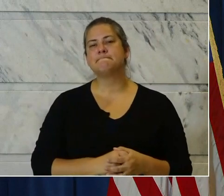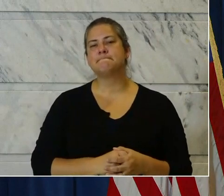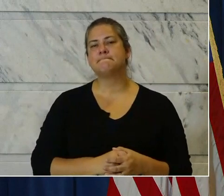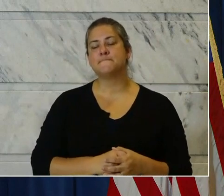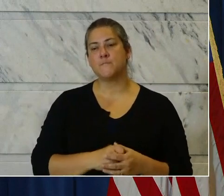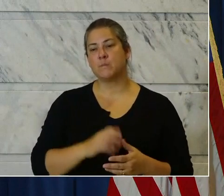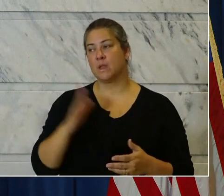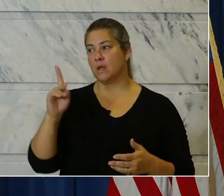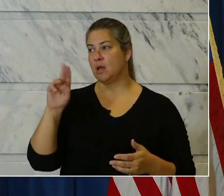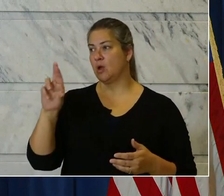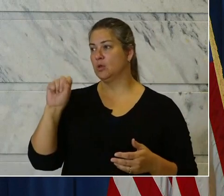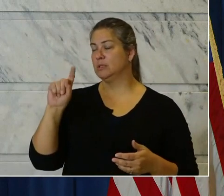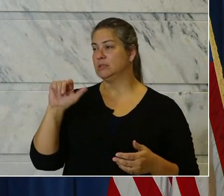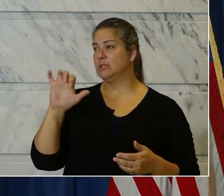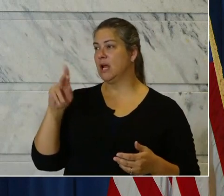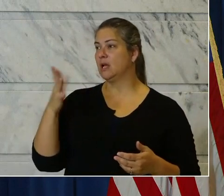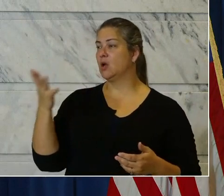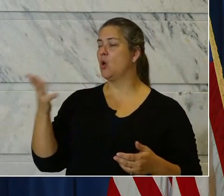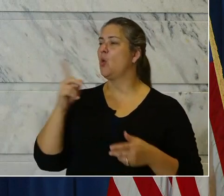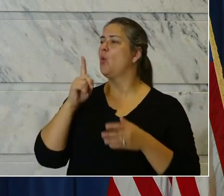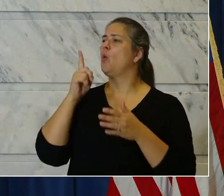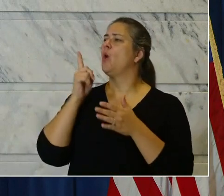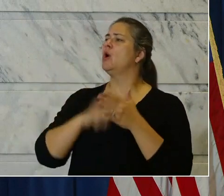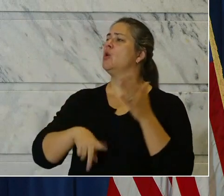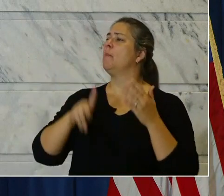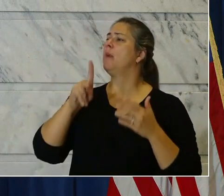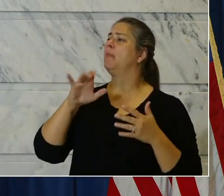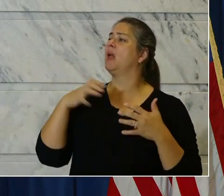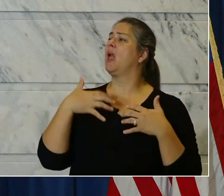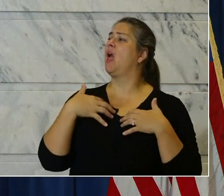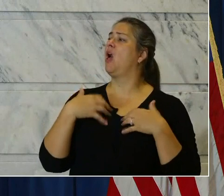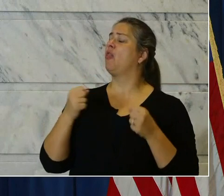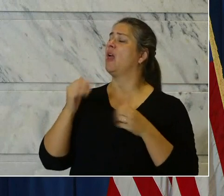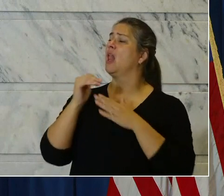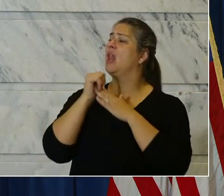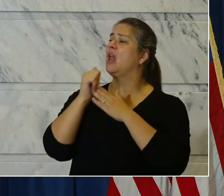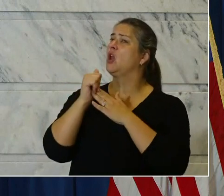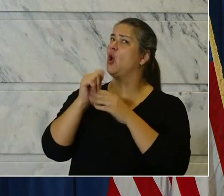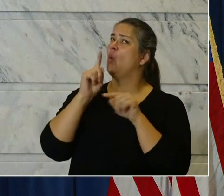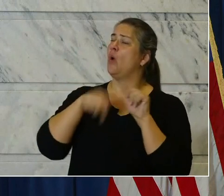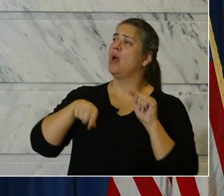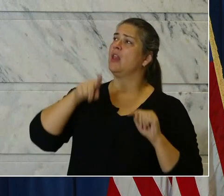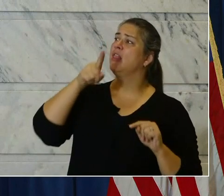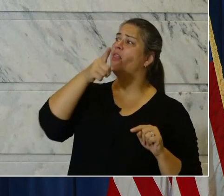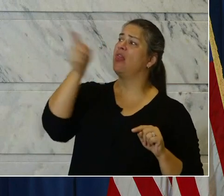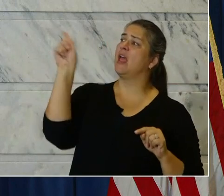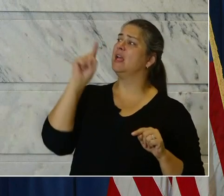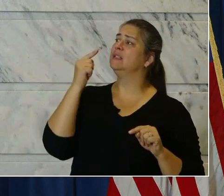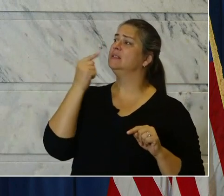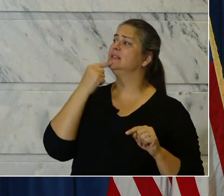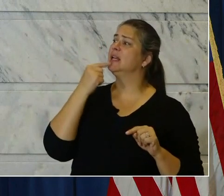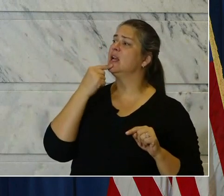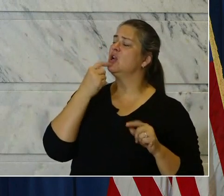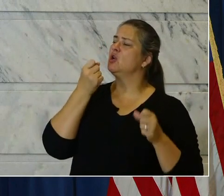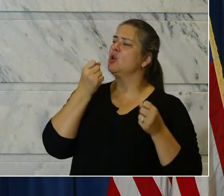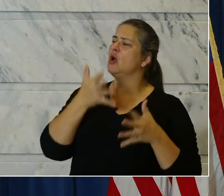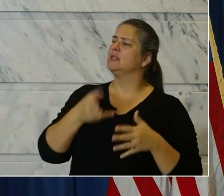AND THAT'S THAT'S REALLY WHAT WE NEED FROM PEOPLE- DOCTOR STACK. WHAT DO PUBLIC HEALTH